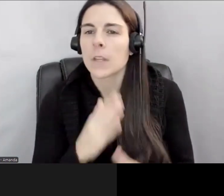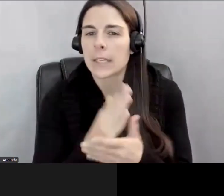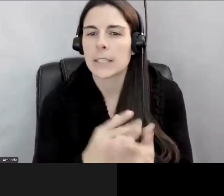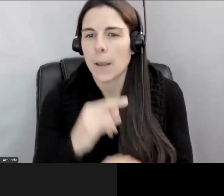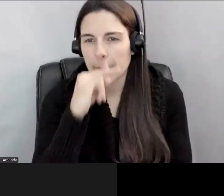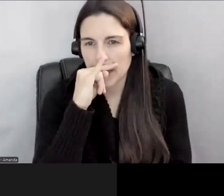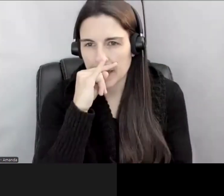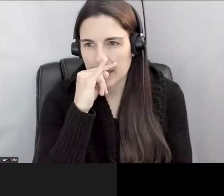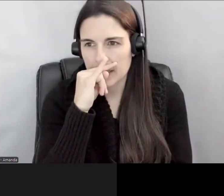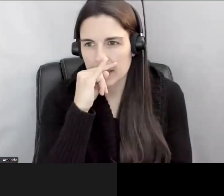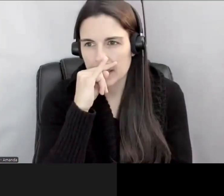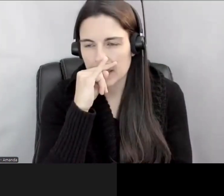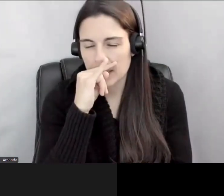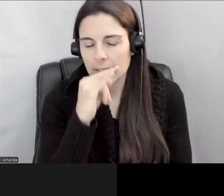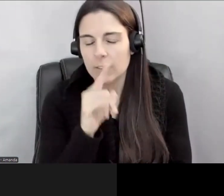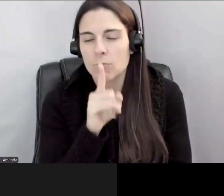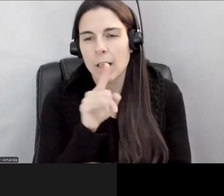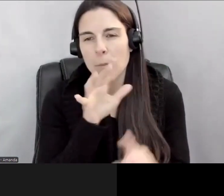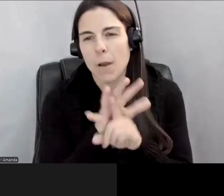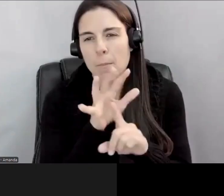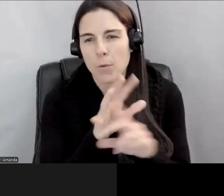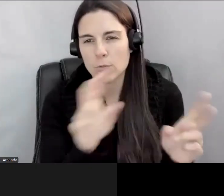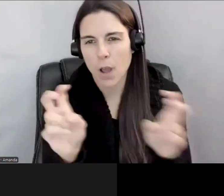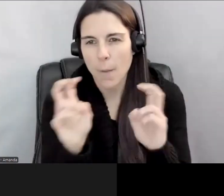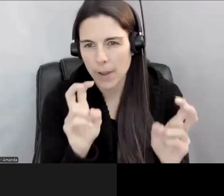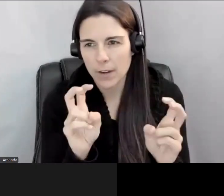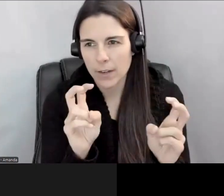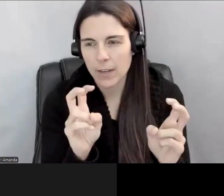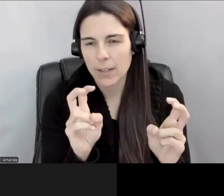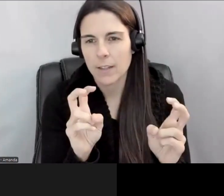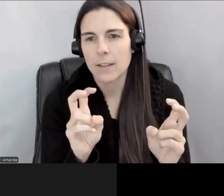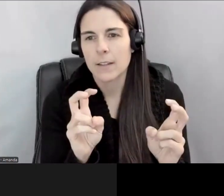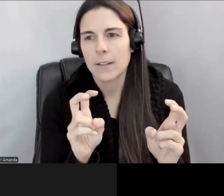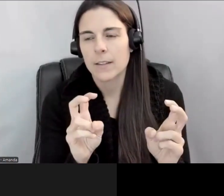big hot topic in the speech language pathology world, some